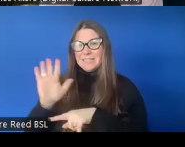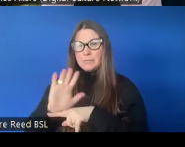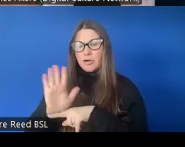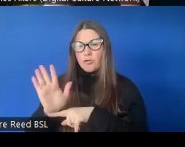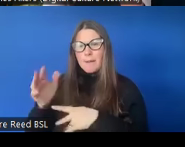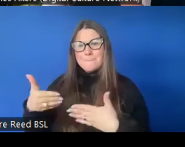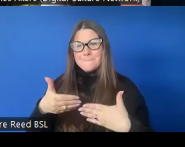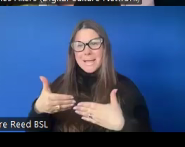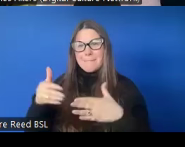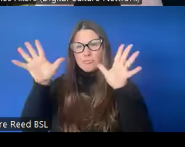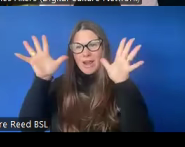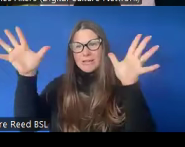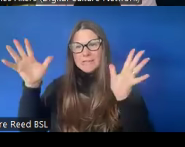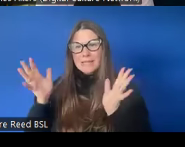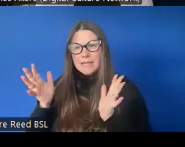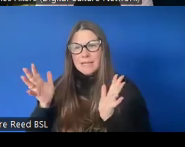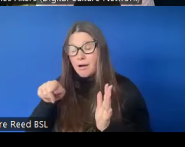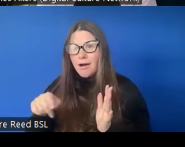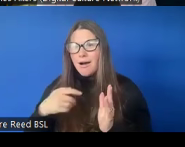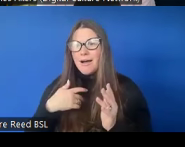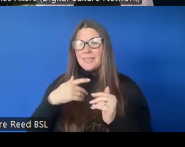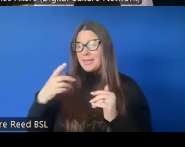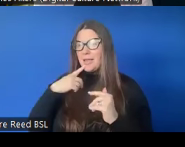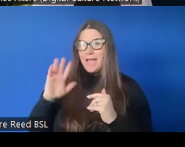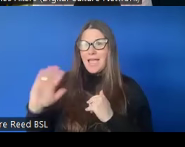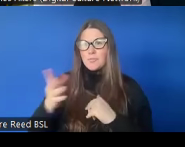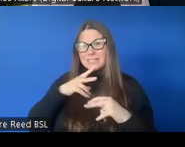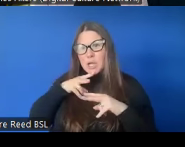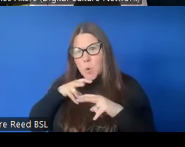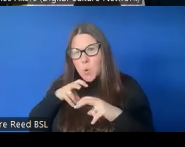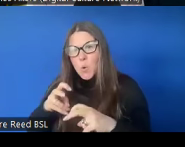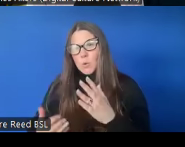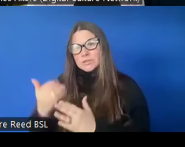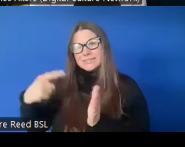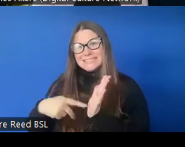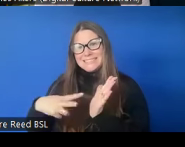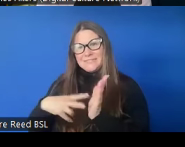it's a big spike of interest in things. Again, yes, we can use data to predict trends,